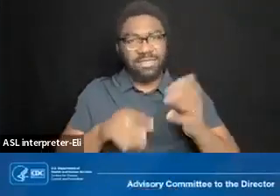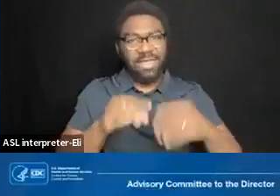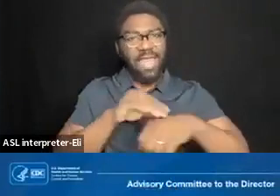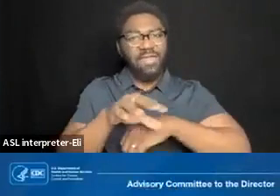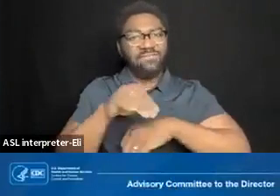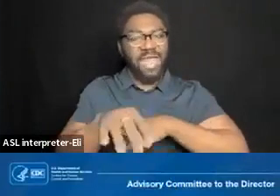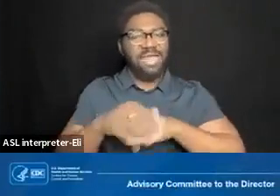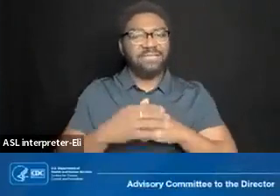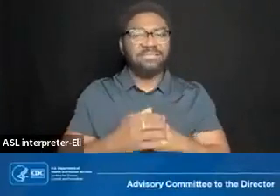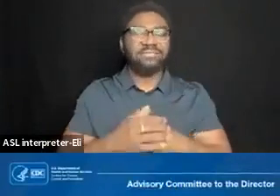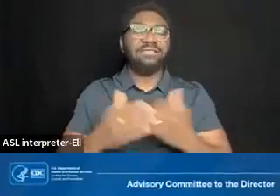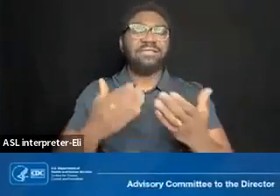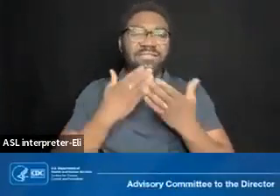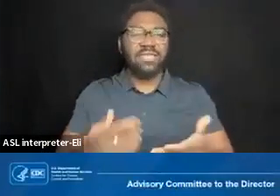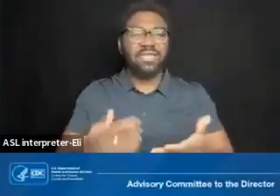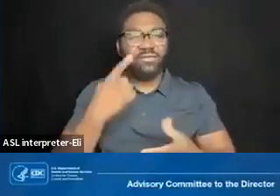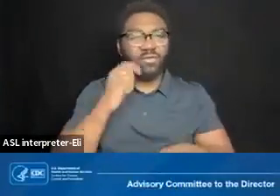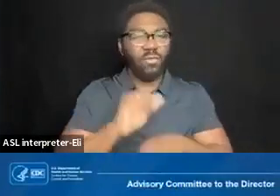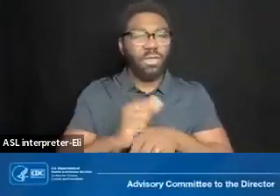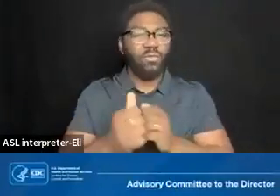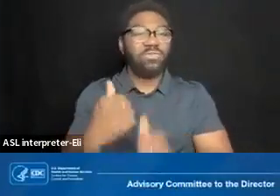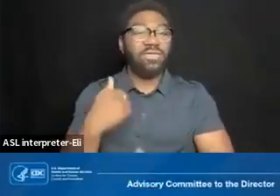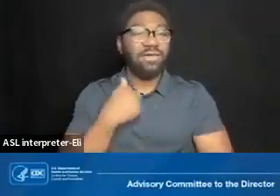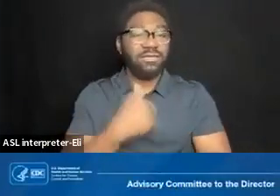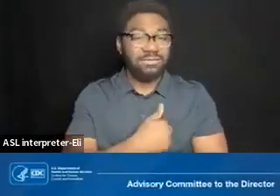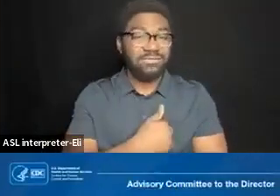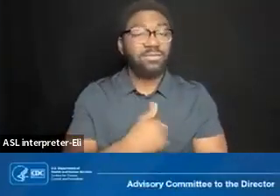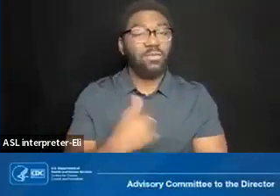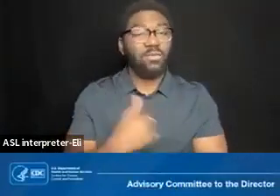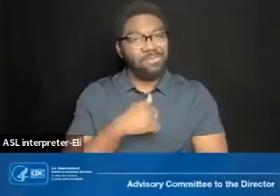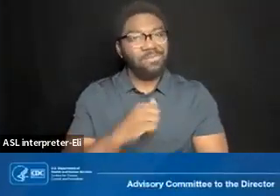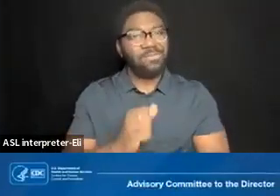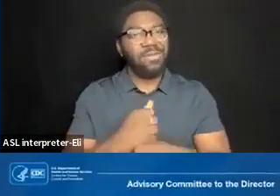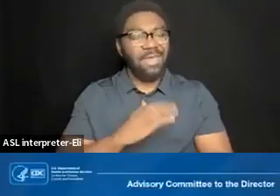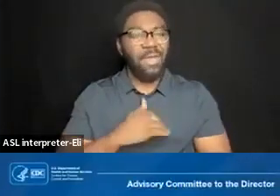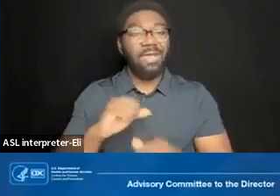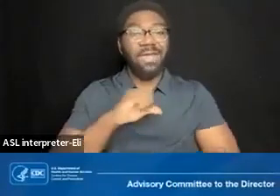I want to thank you for working with us as we make our agency stronger and better positioned